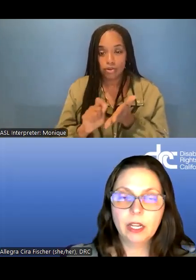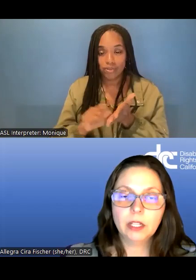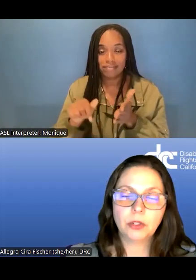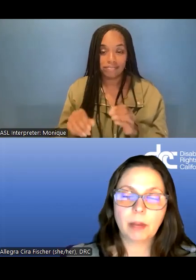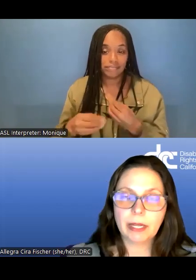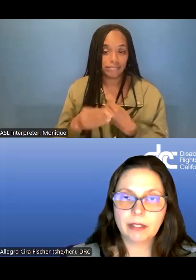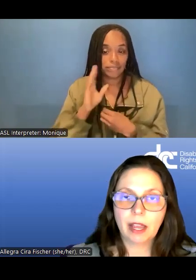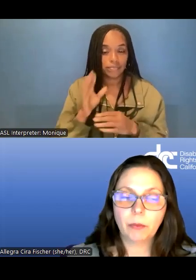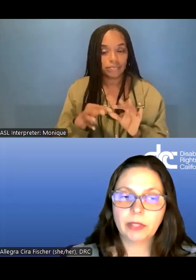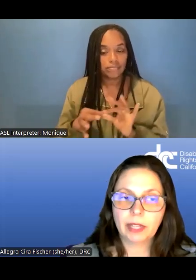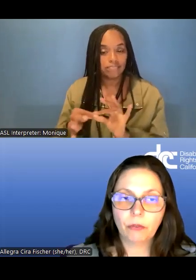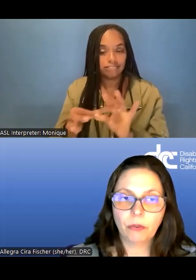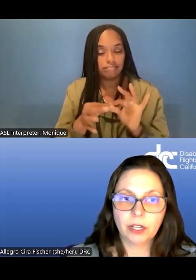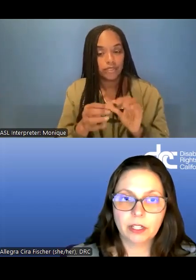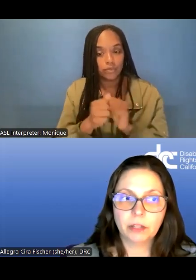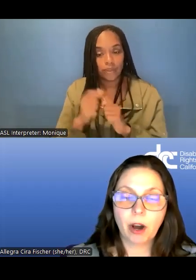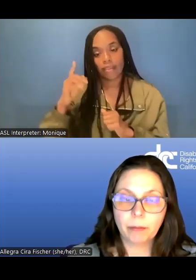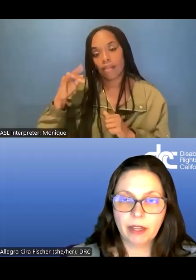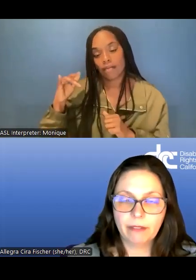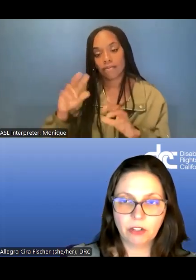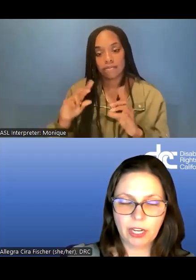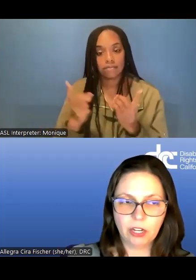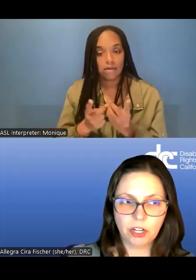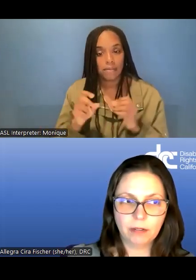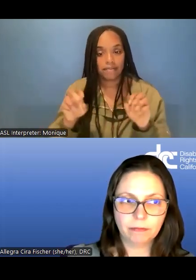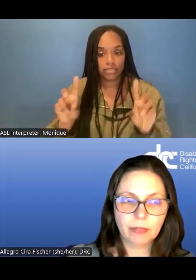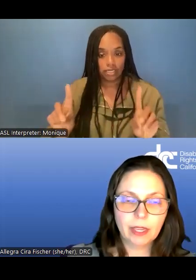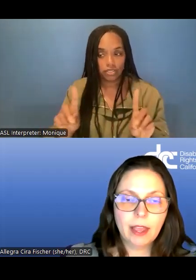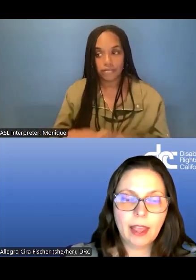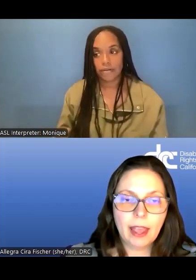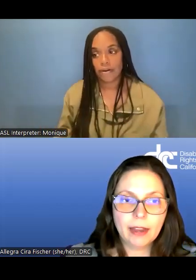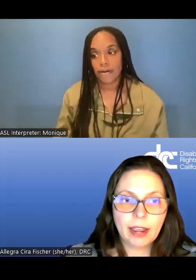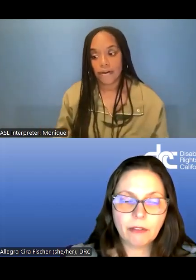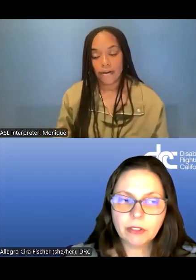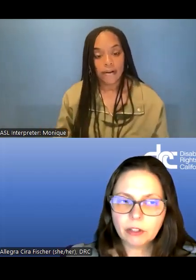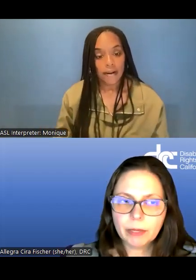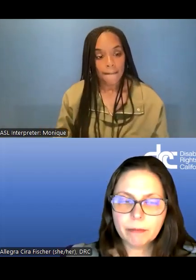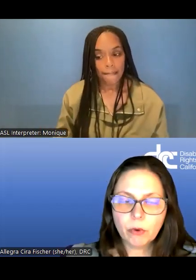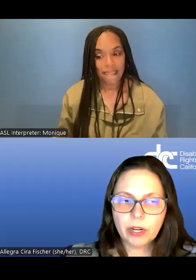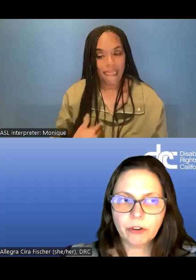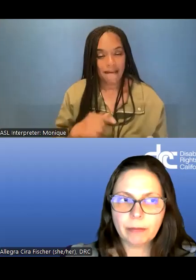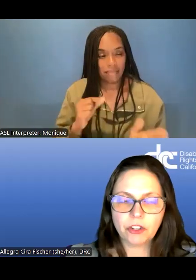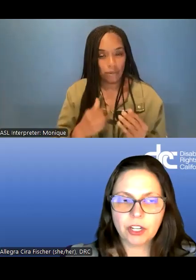to some extent with the California Department of Education. And I have a little bit more information